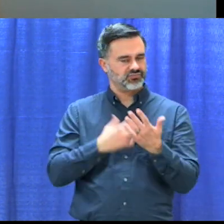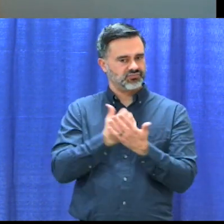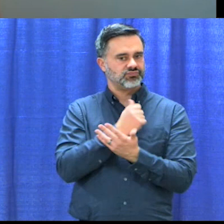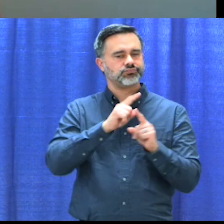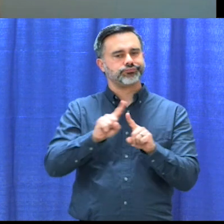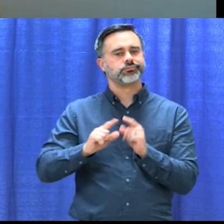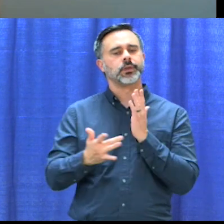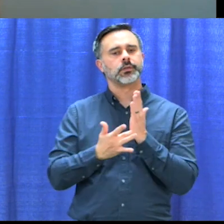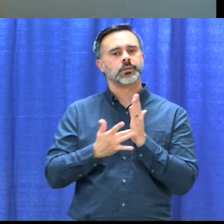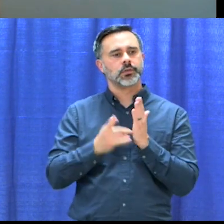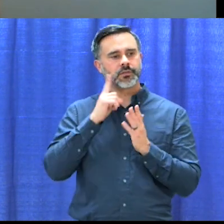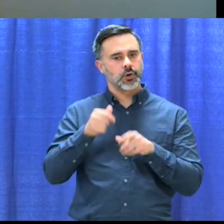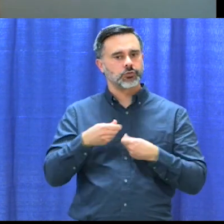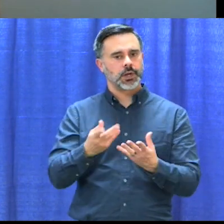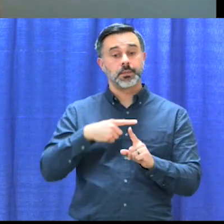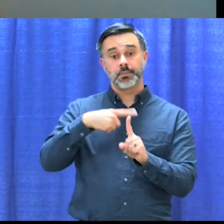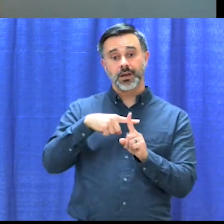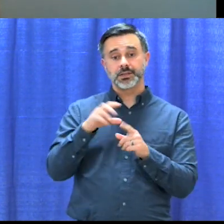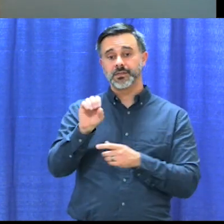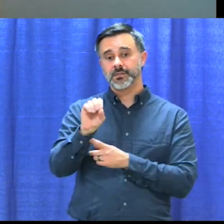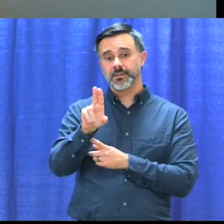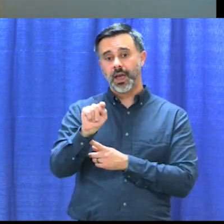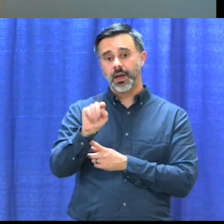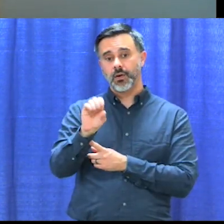to create positive education outcomes for students.